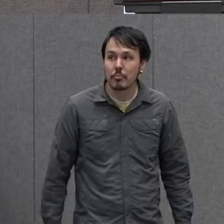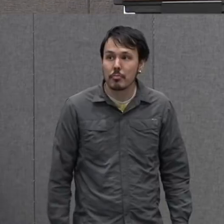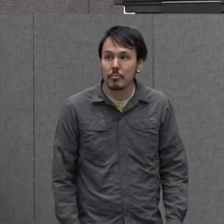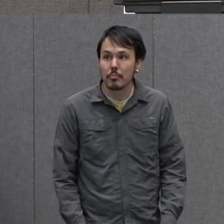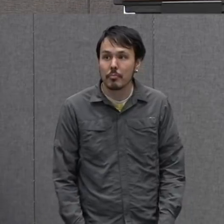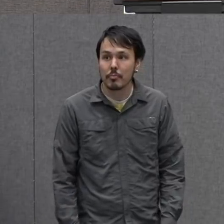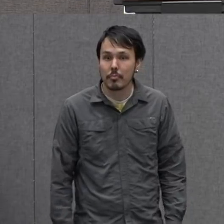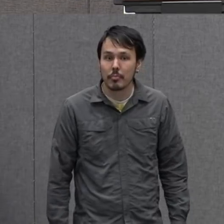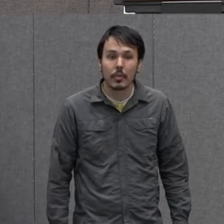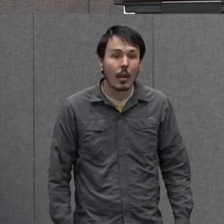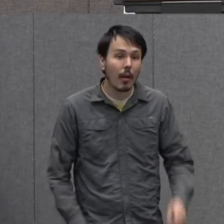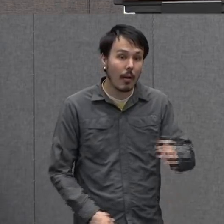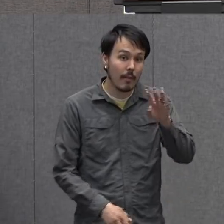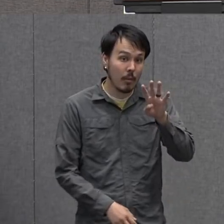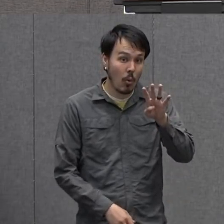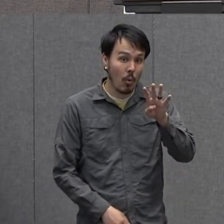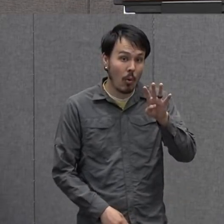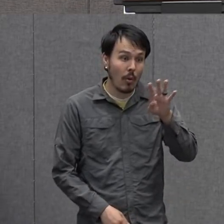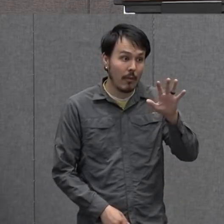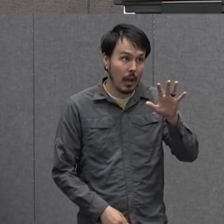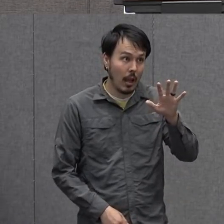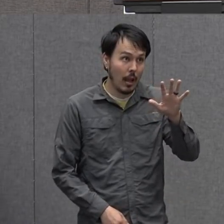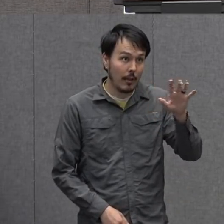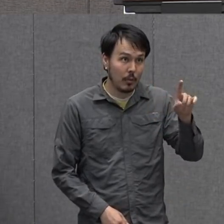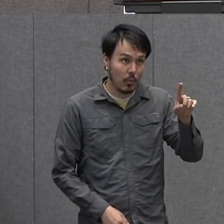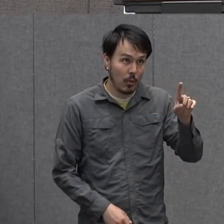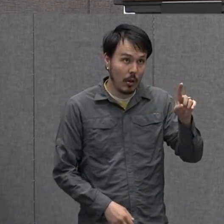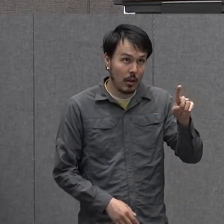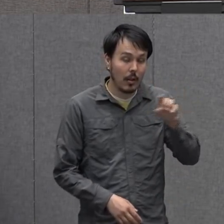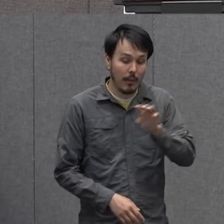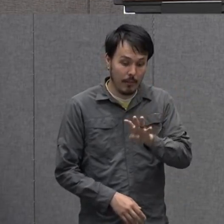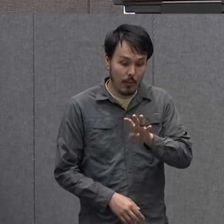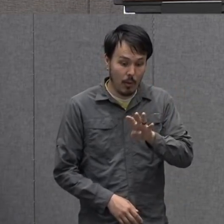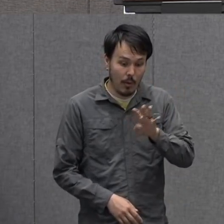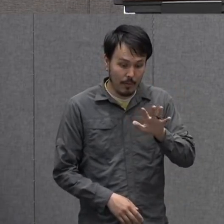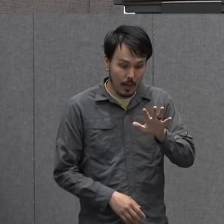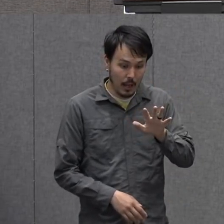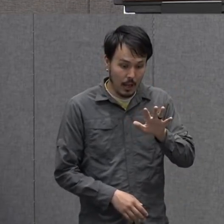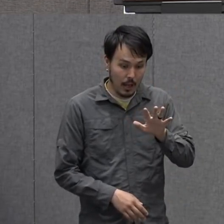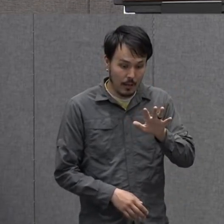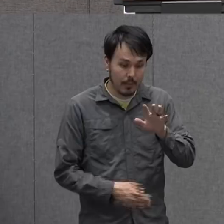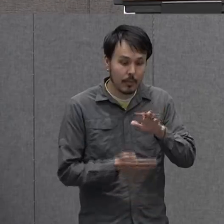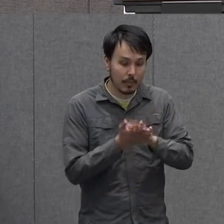this four and five and one, which also makes a 10, 'cause four and five is nine and nine and one is 10.